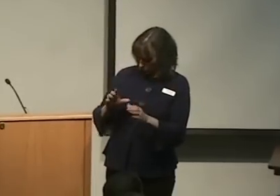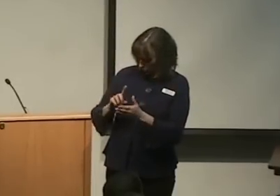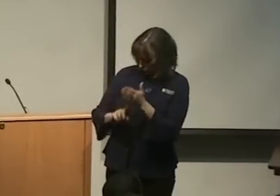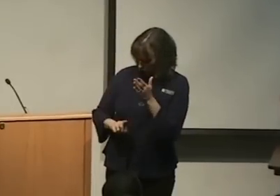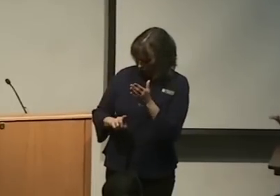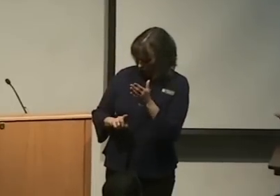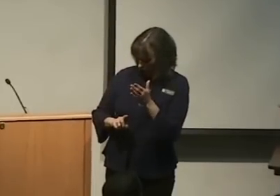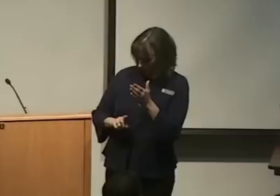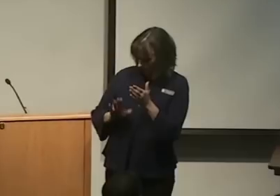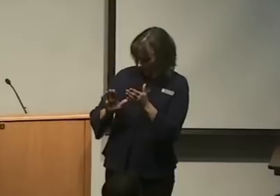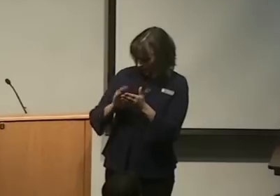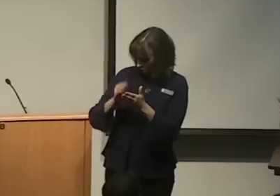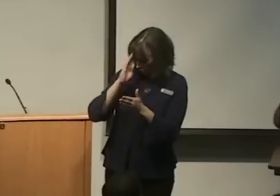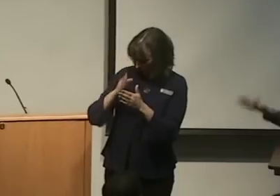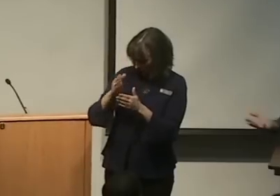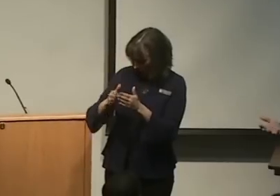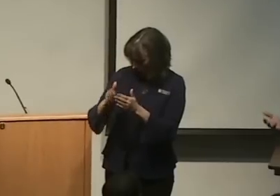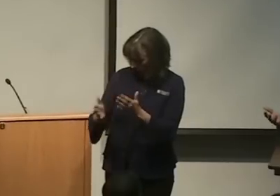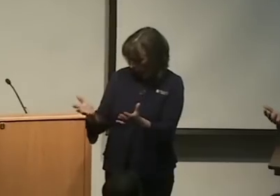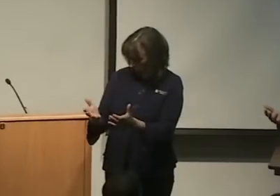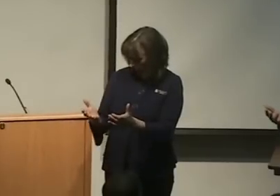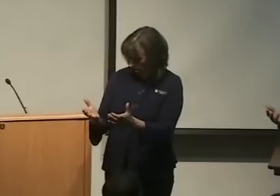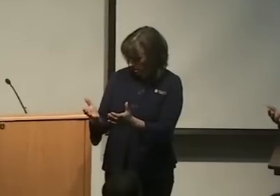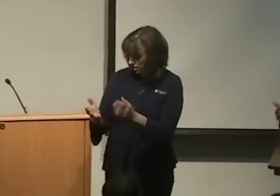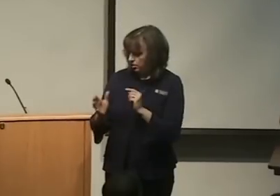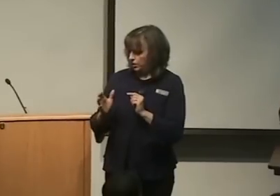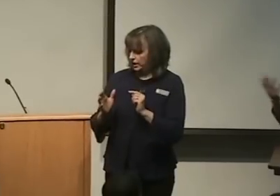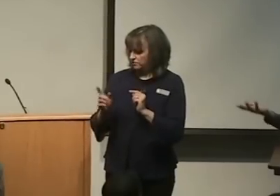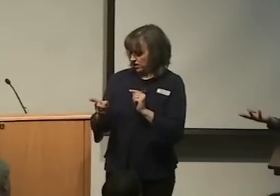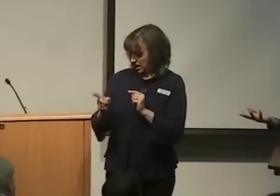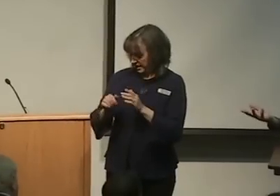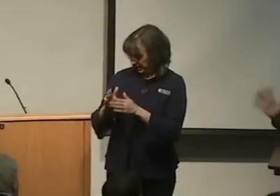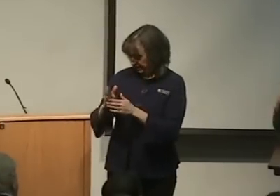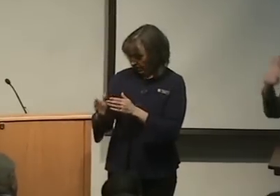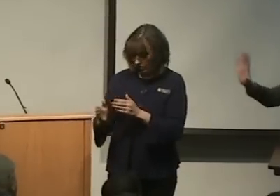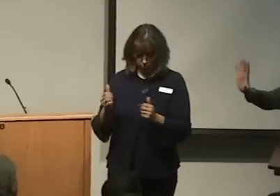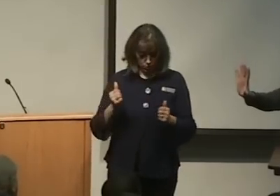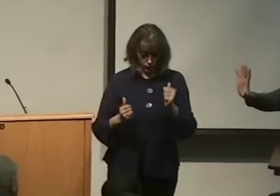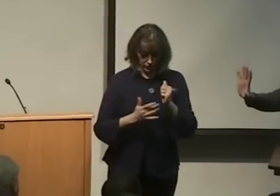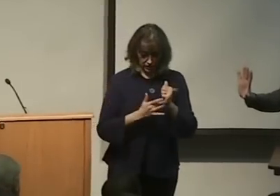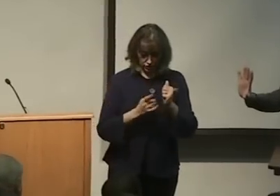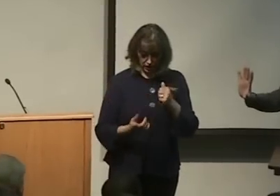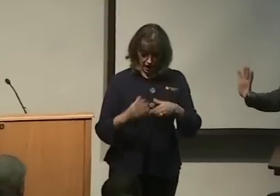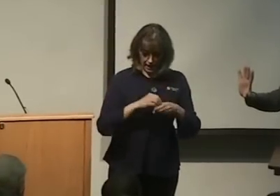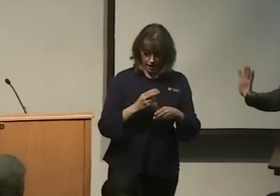And then think which technology should I use? Do I need technology at all? You may not need technology.